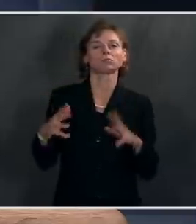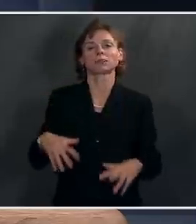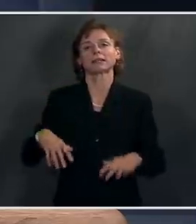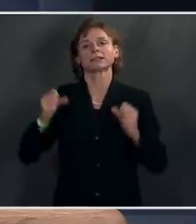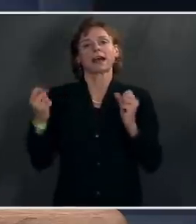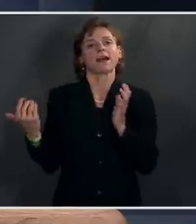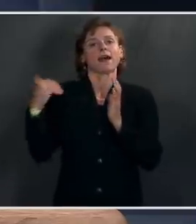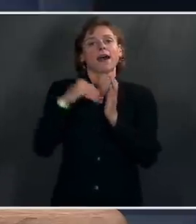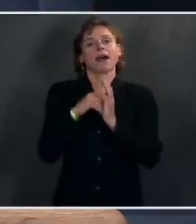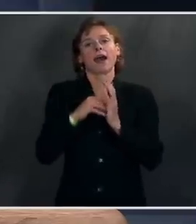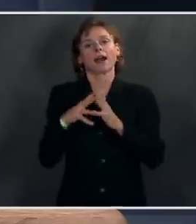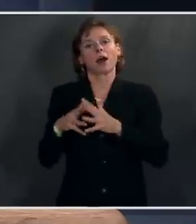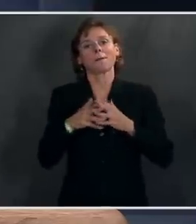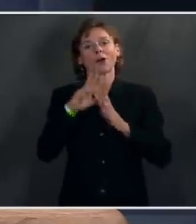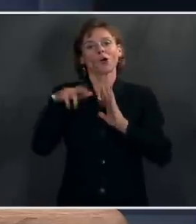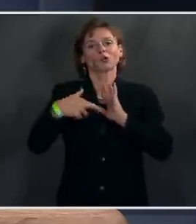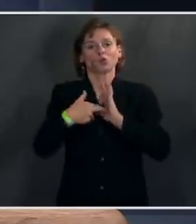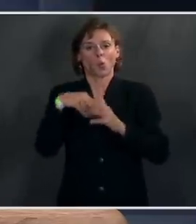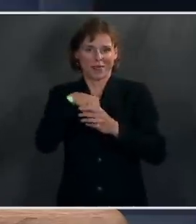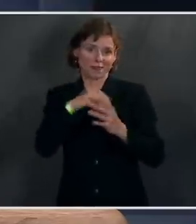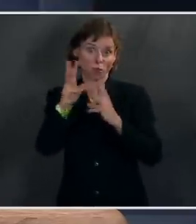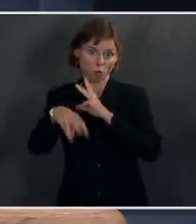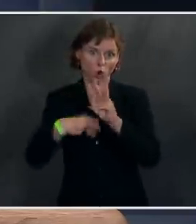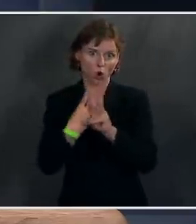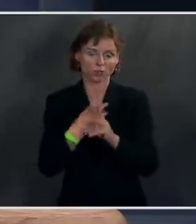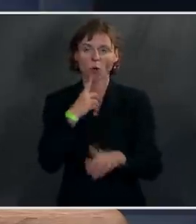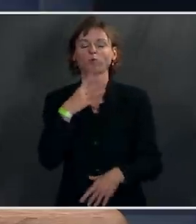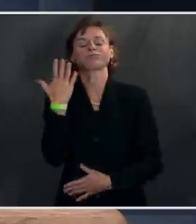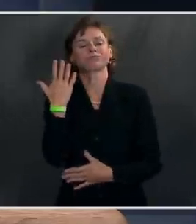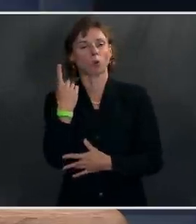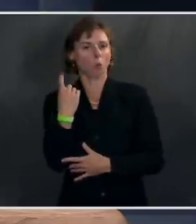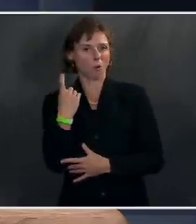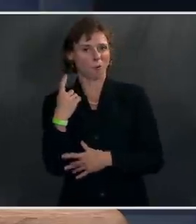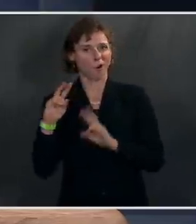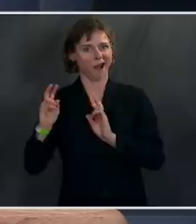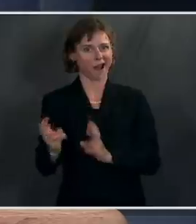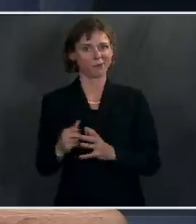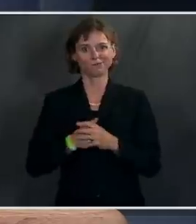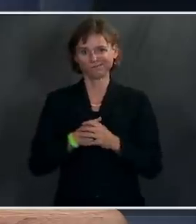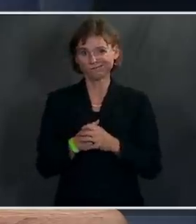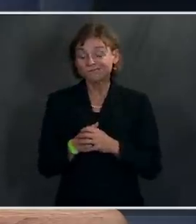Sorry, I did actually have one more item. And as you all have seen reports this morning